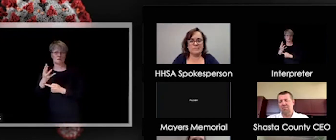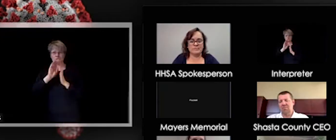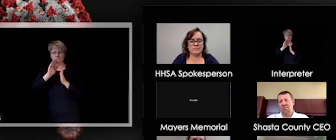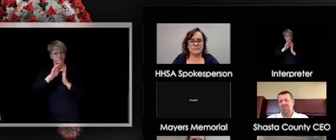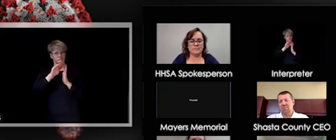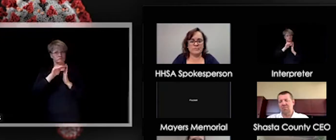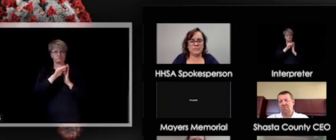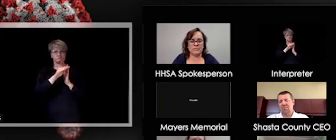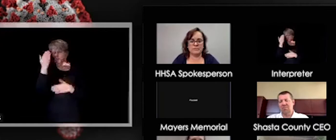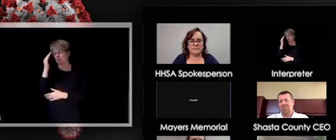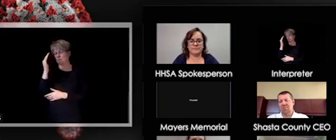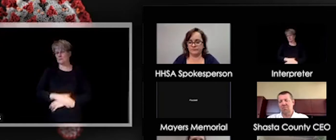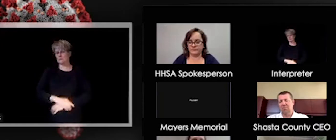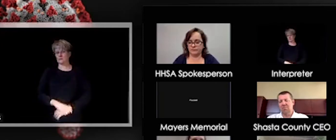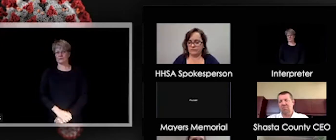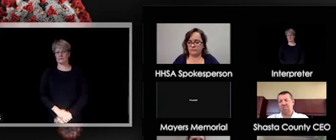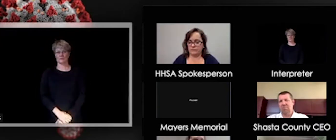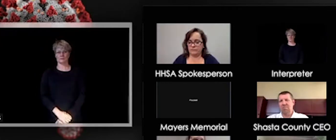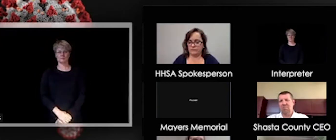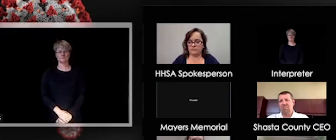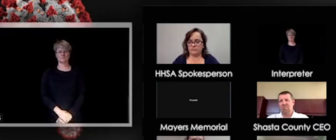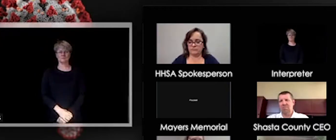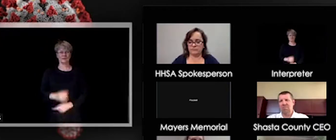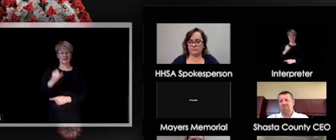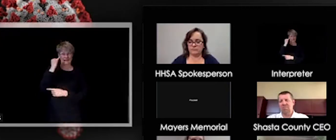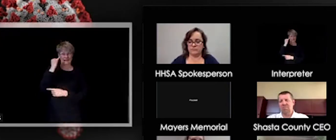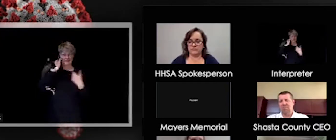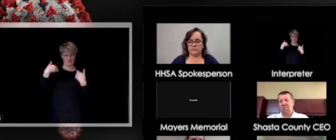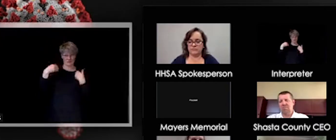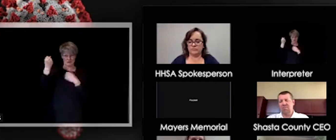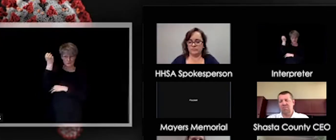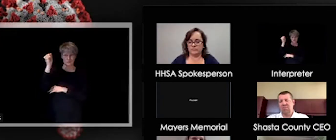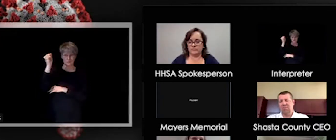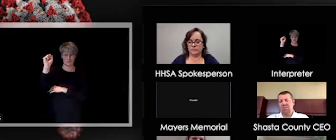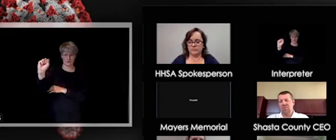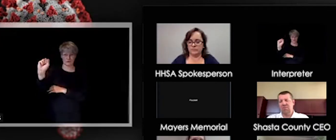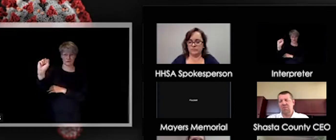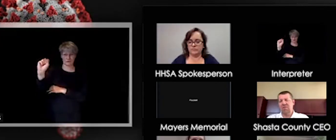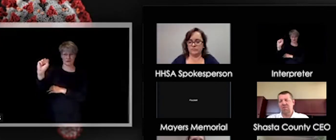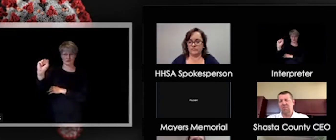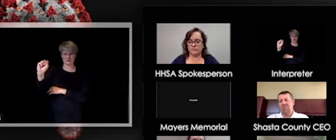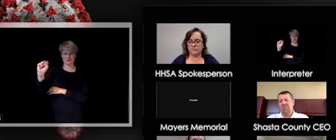such as the protest, I think that that kind of activity can be done in a safe manner,